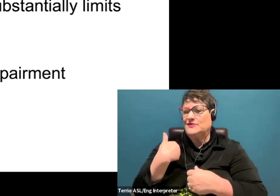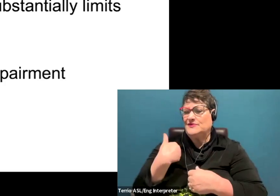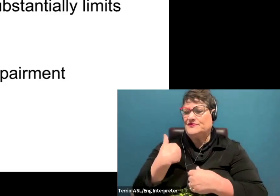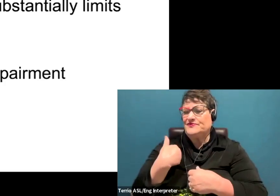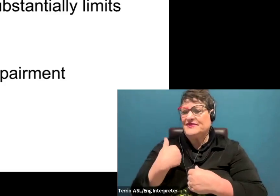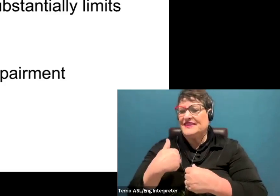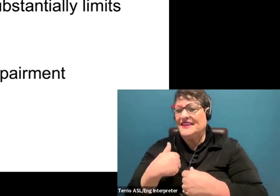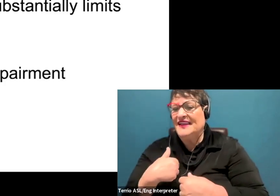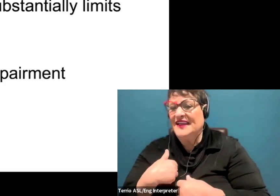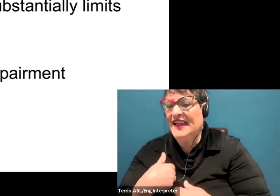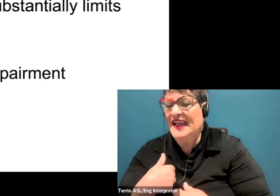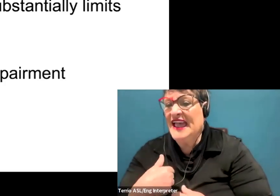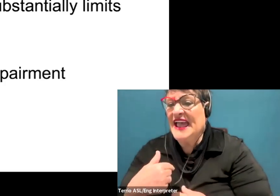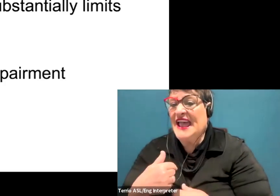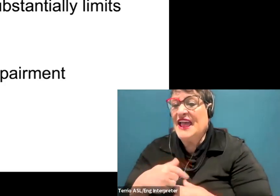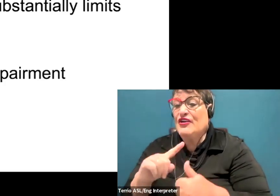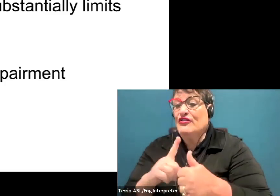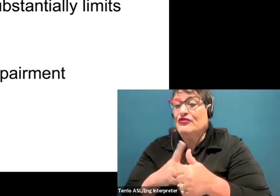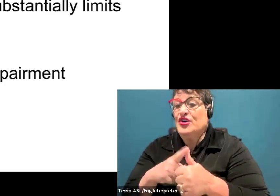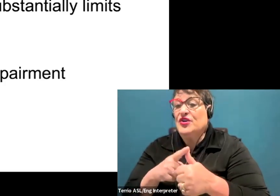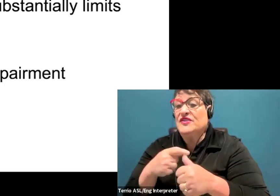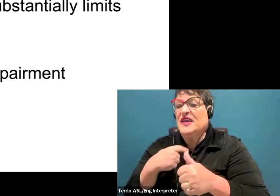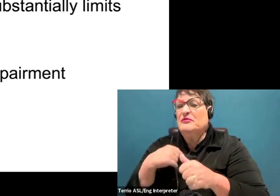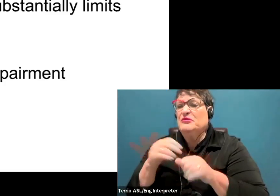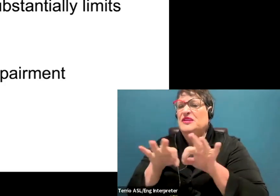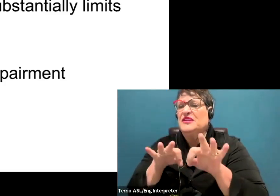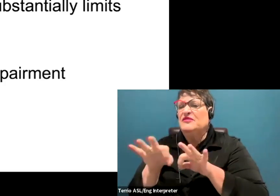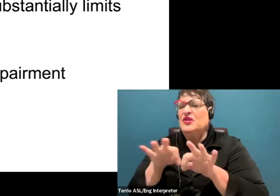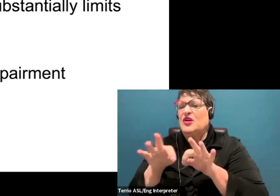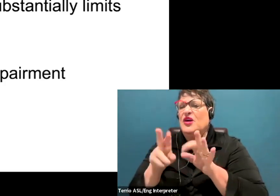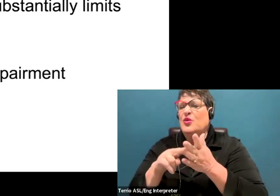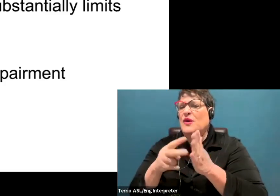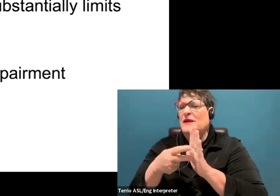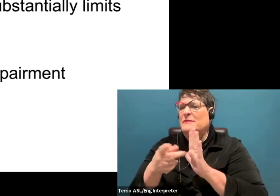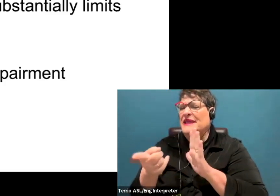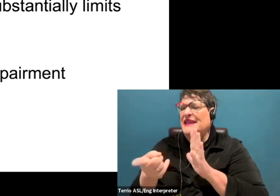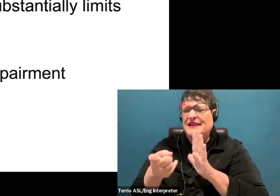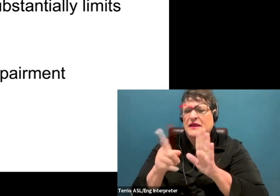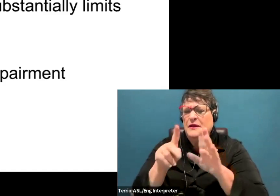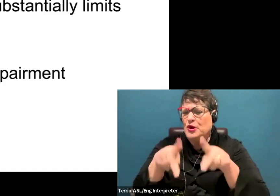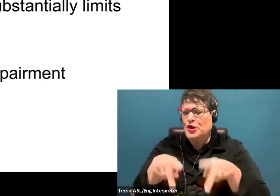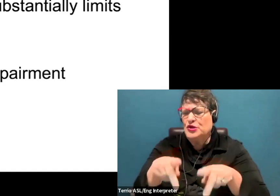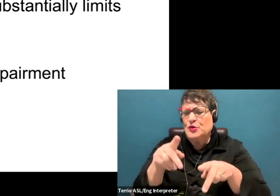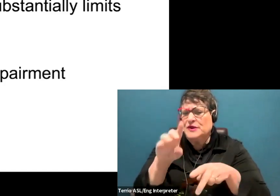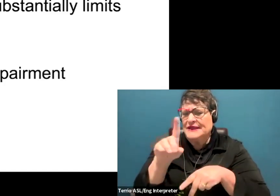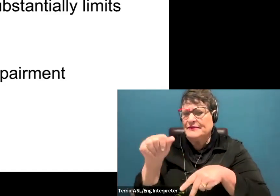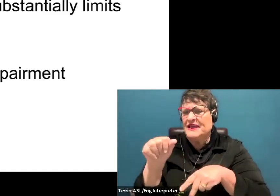So first, we're going to define what a person with a disability means under the Americans with Disabilities